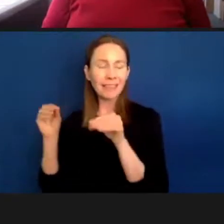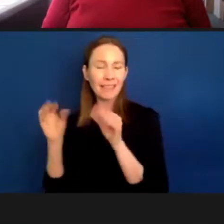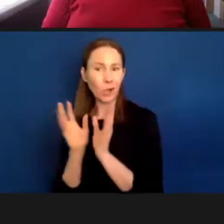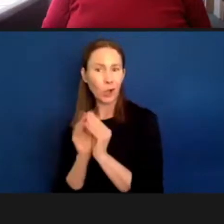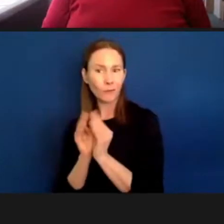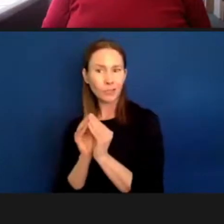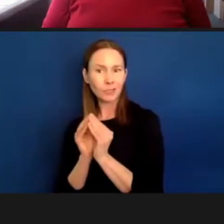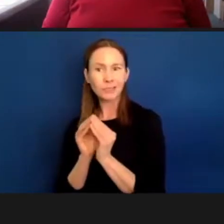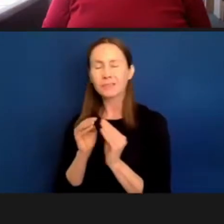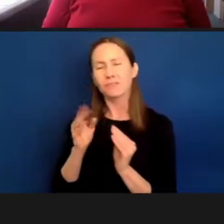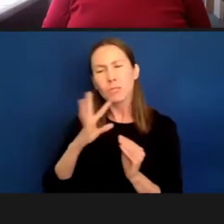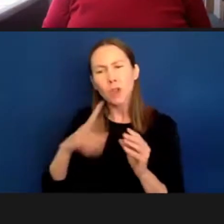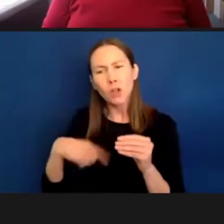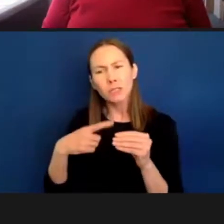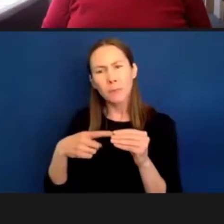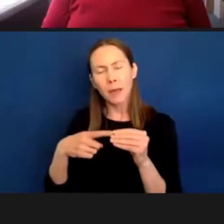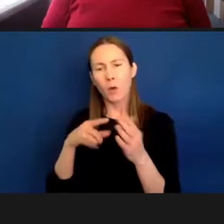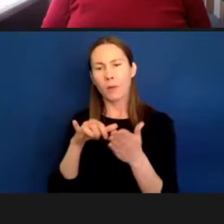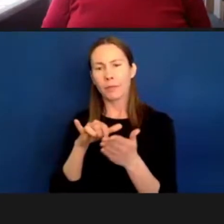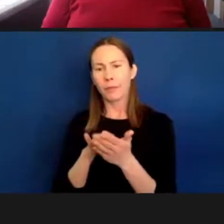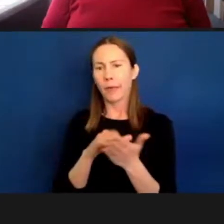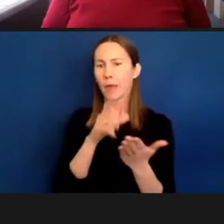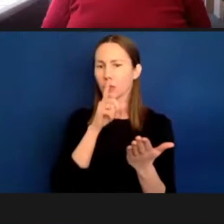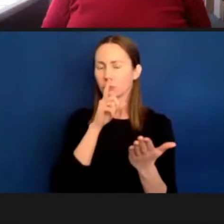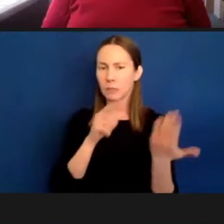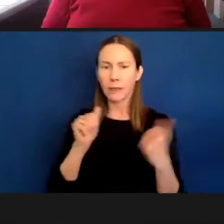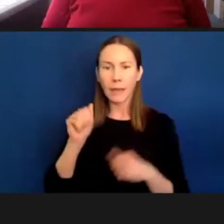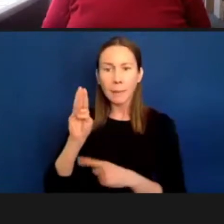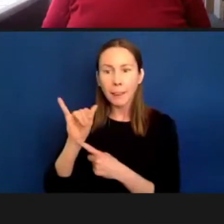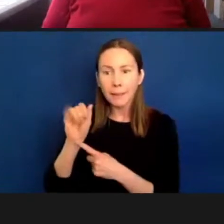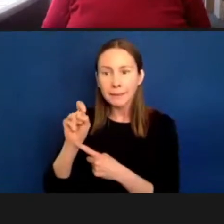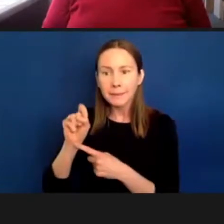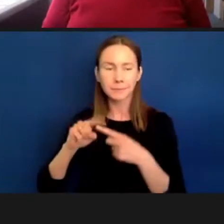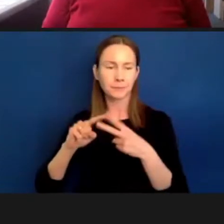We talked about the ableist, racist, classist system. How can we dismantle it?